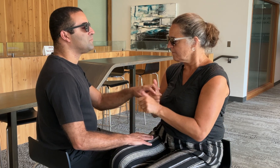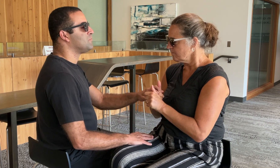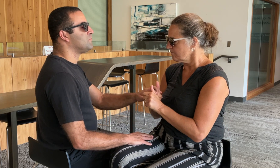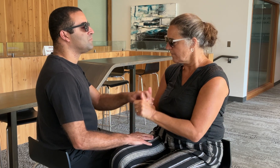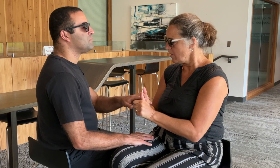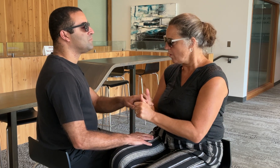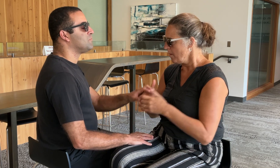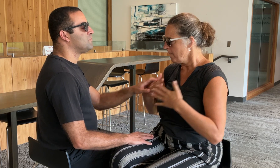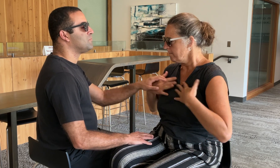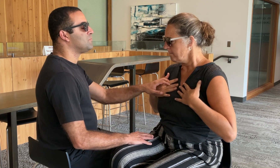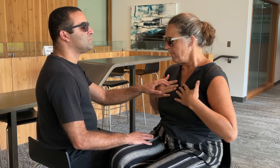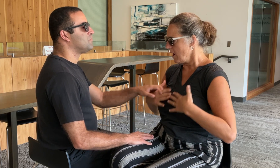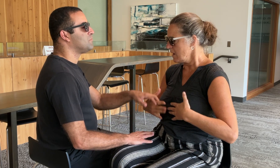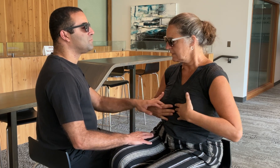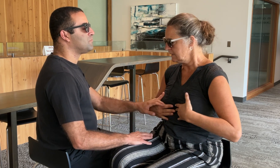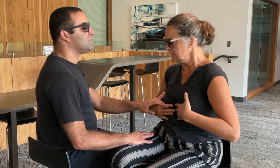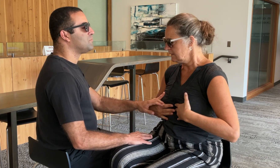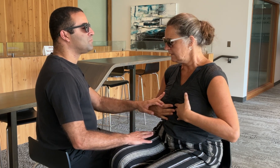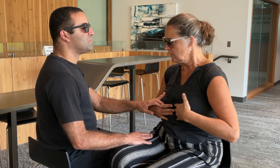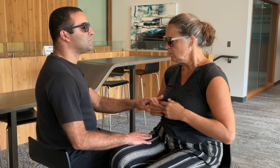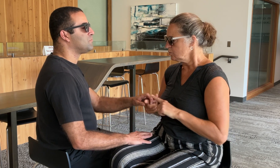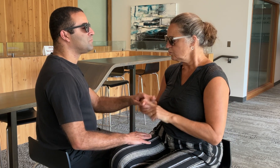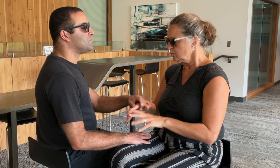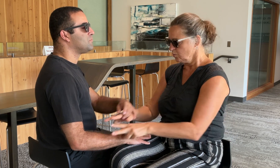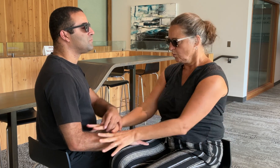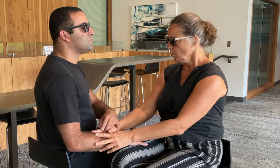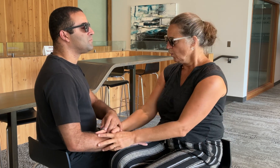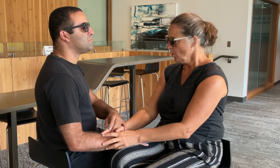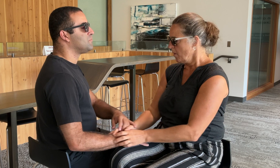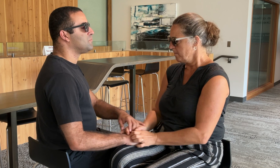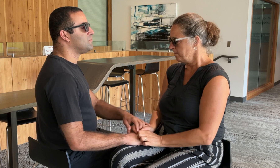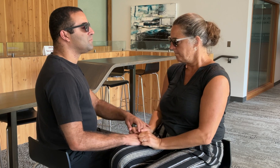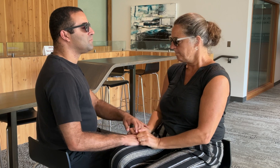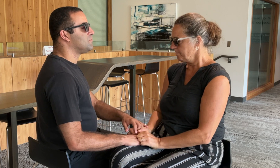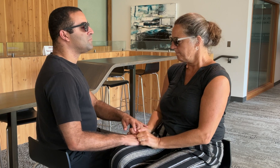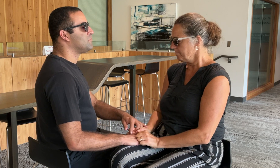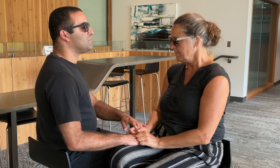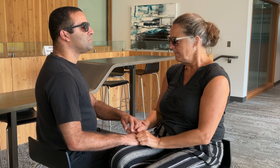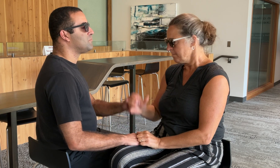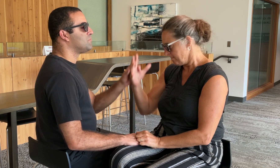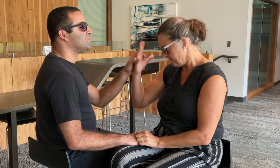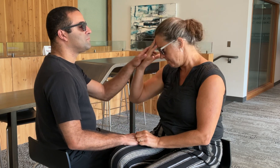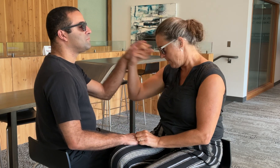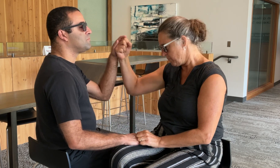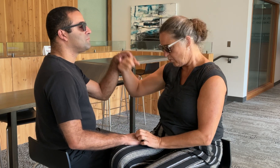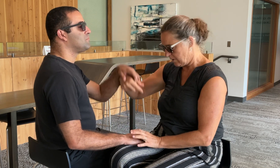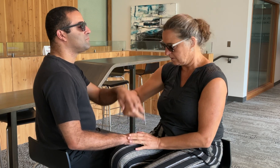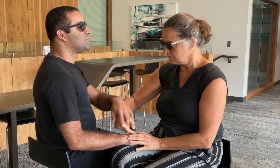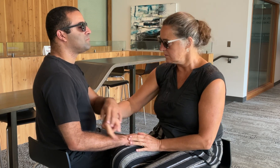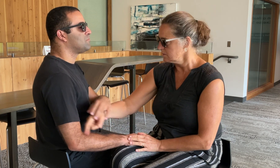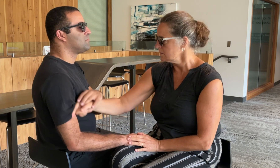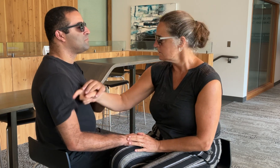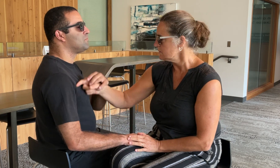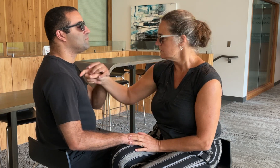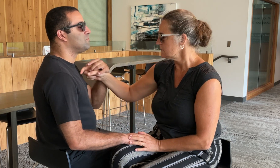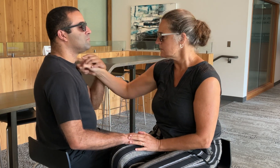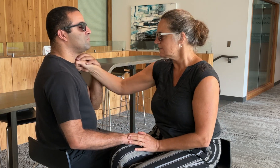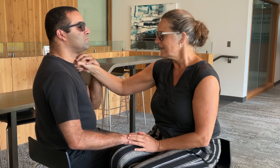This violates the principles of Protactile. The concept has to be translated to something that can be felt. Let's examine how this can be done.